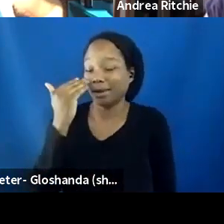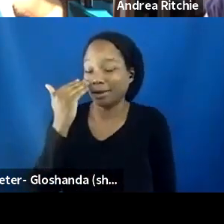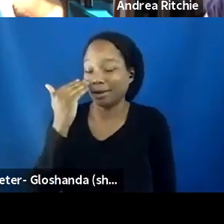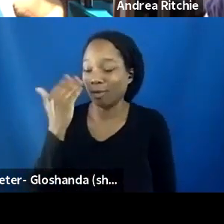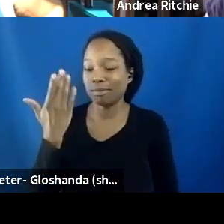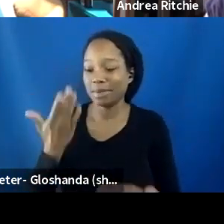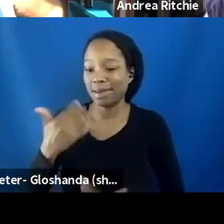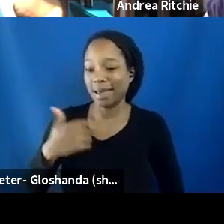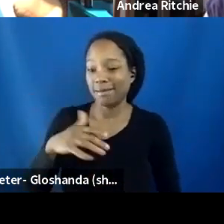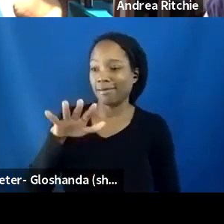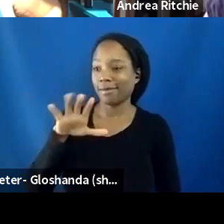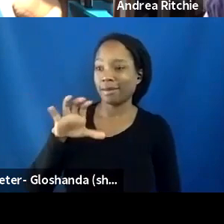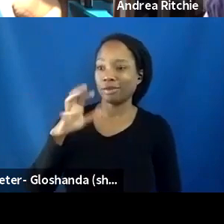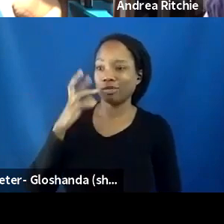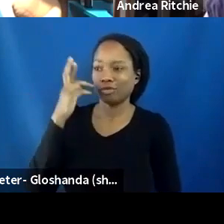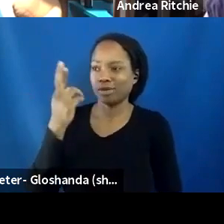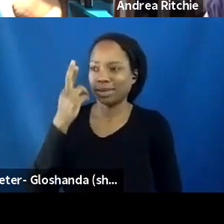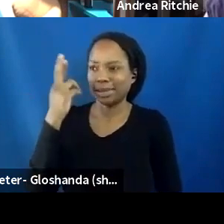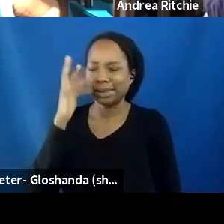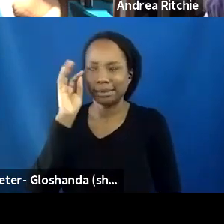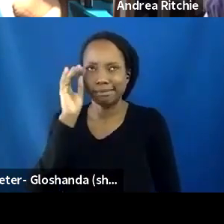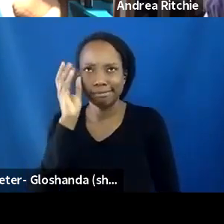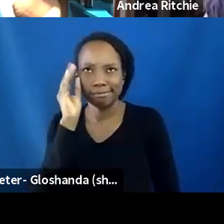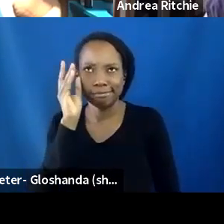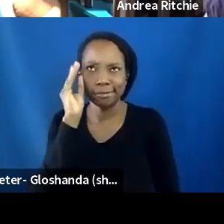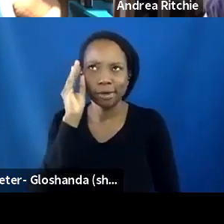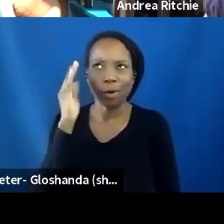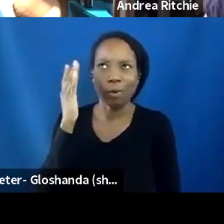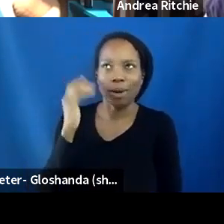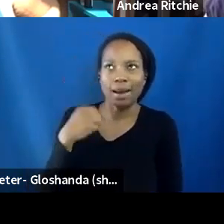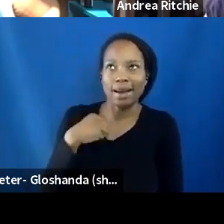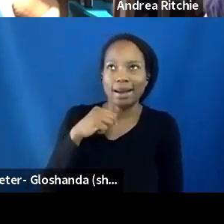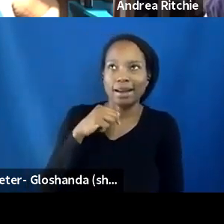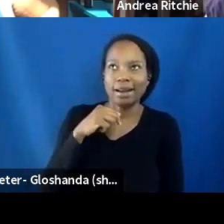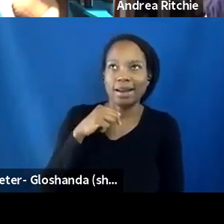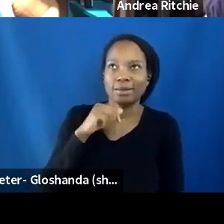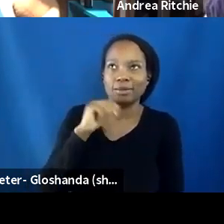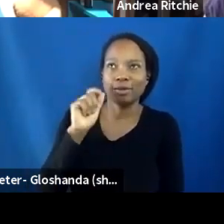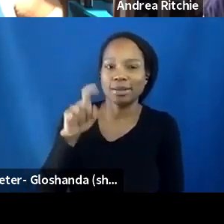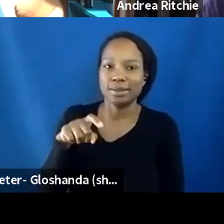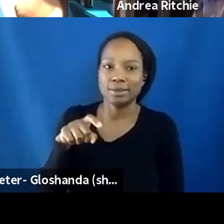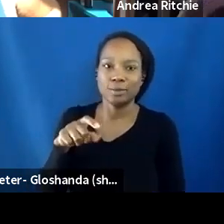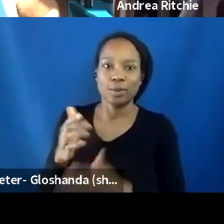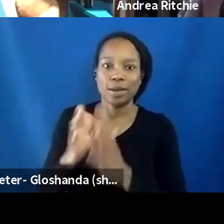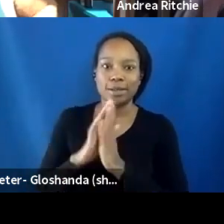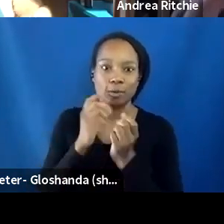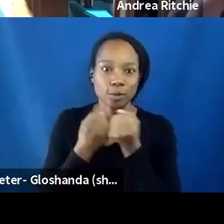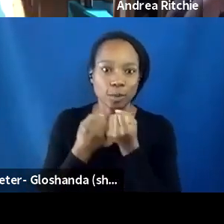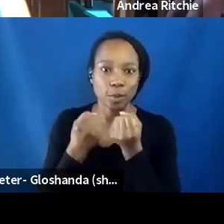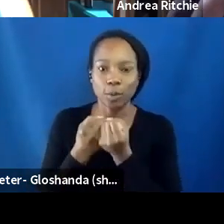in your head about why you should not ask for support or talk to your friends and family.